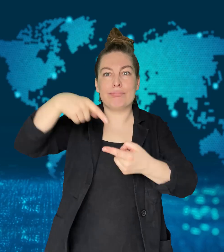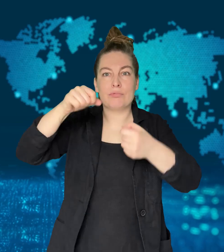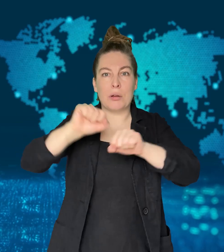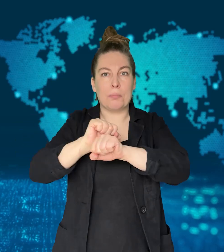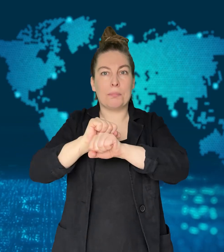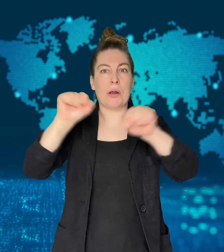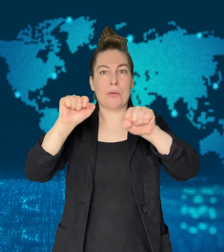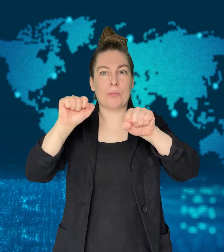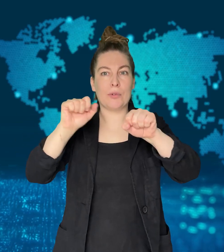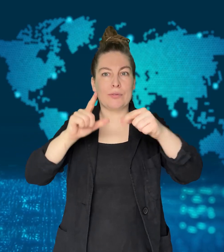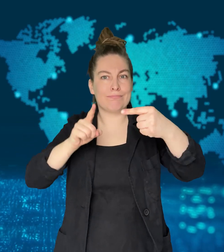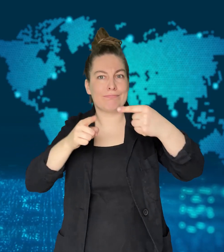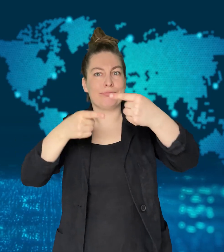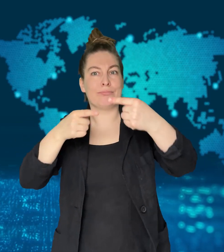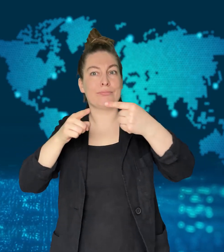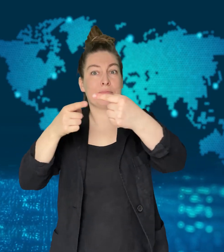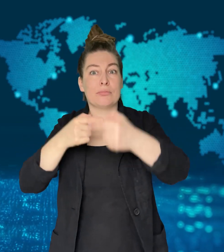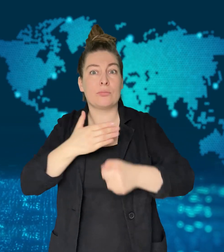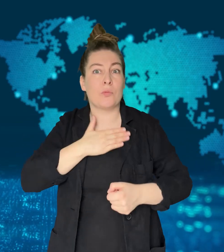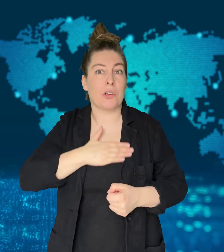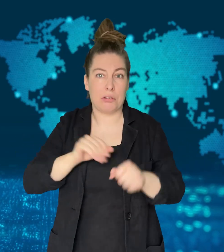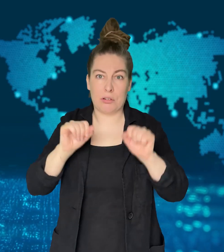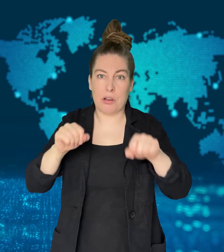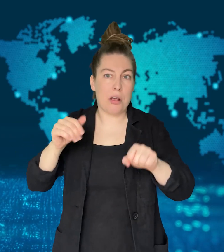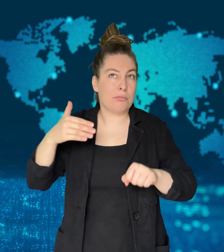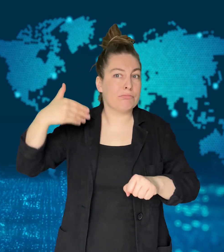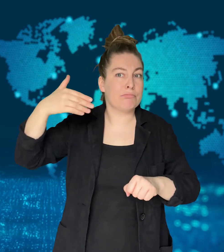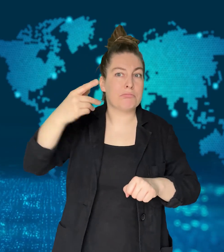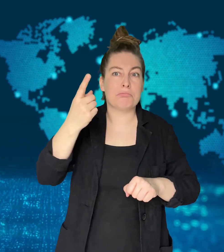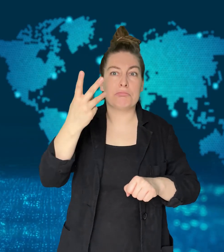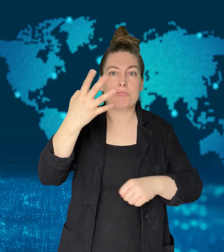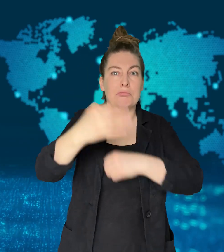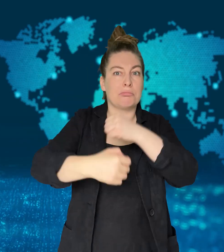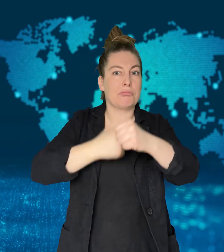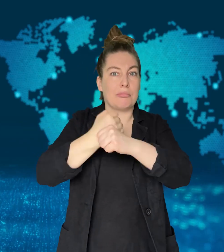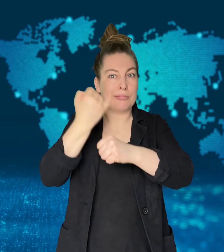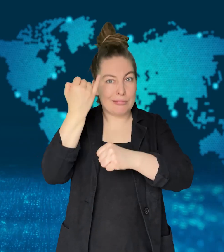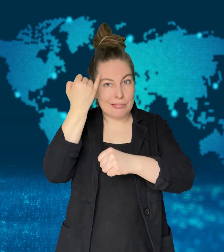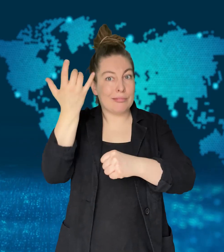firing projectiles at other satellites.